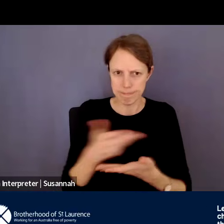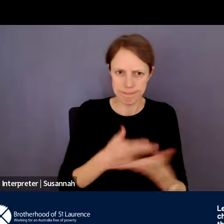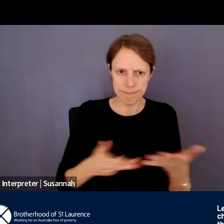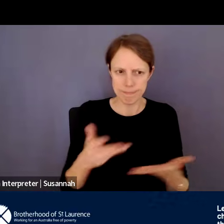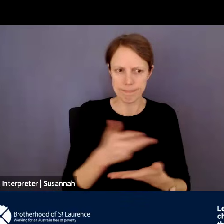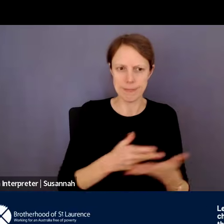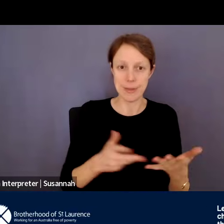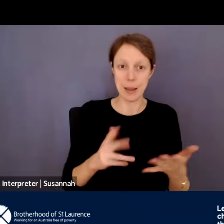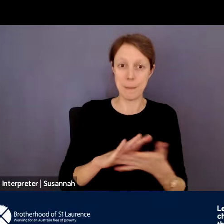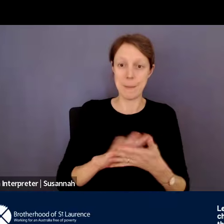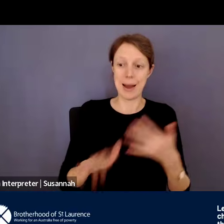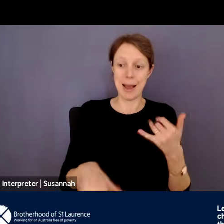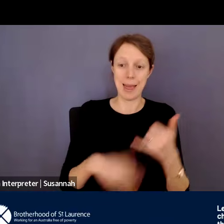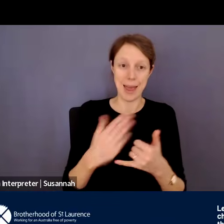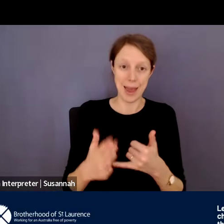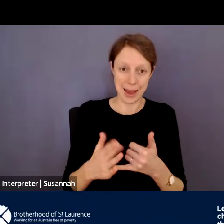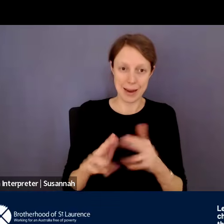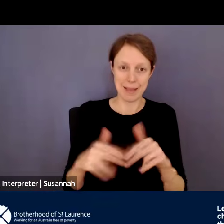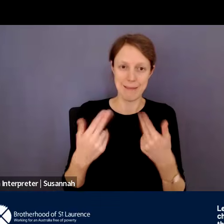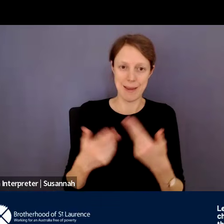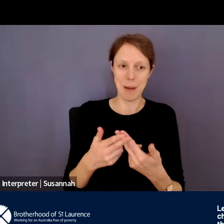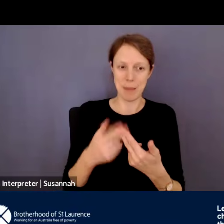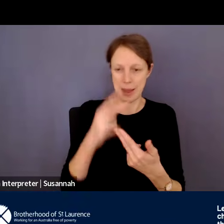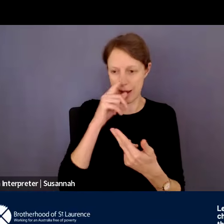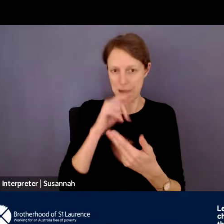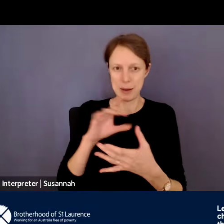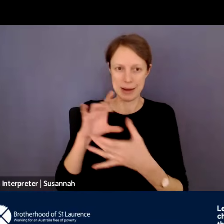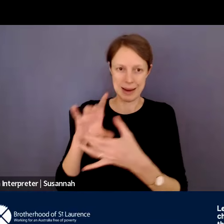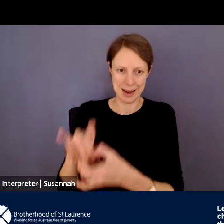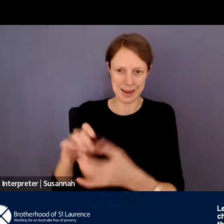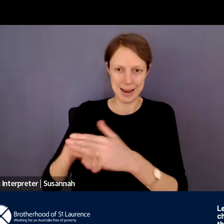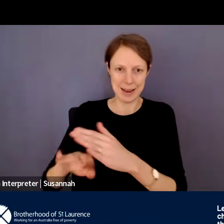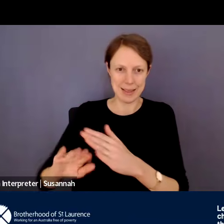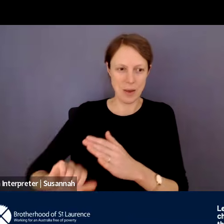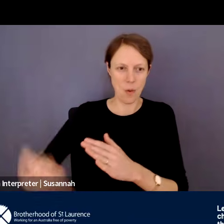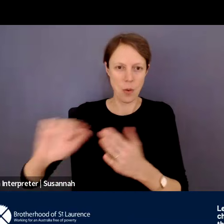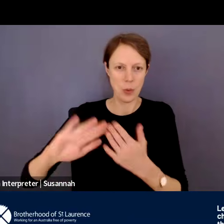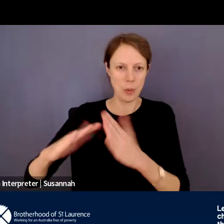has seen them connected back in place in their own community, whereas they had been, kind of,